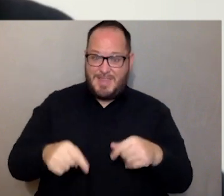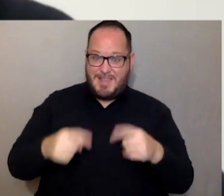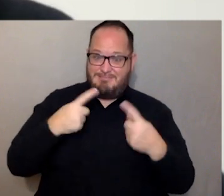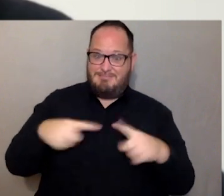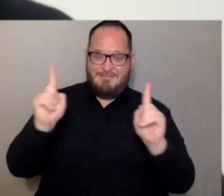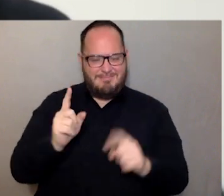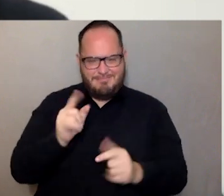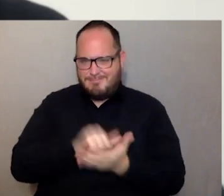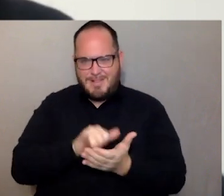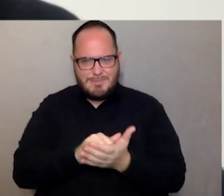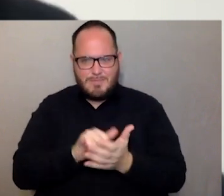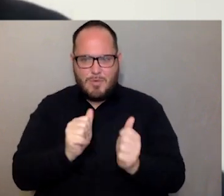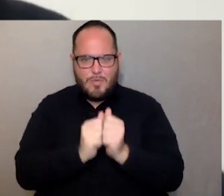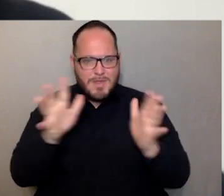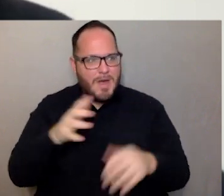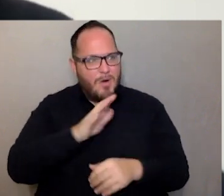SUPPORT FROM LOCAL AND STATE REPRESENTATIVES